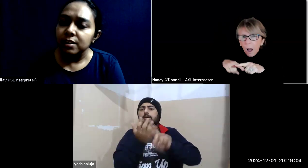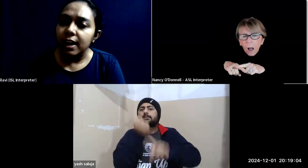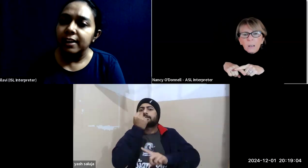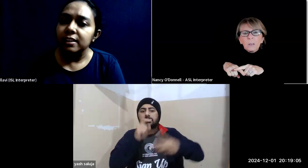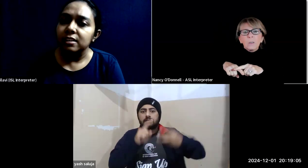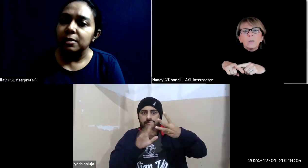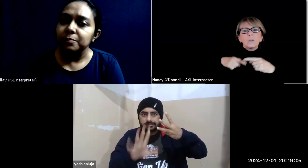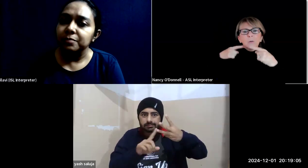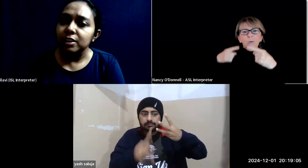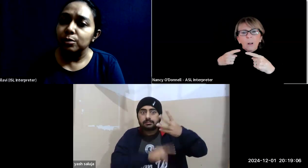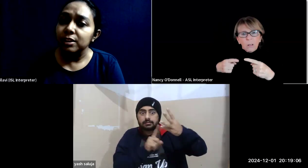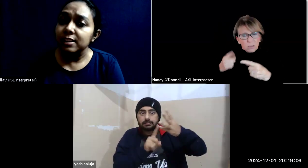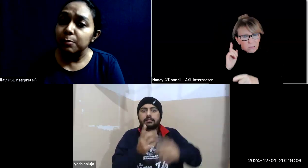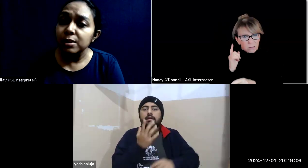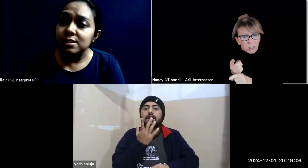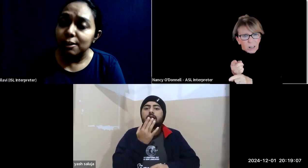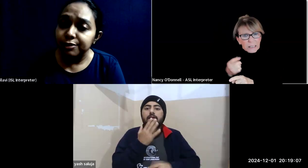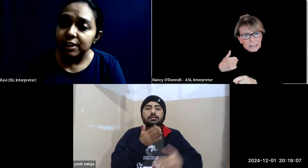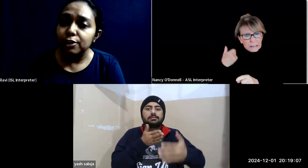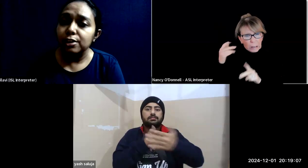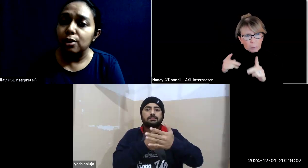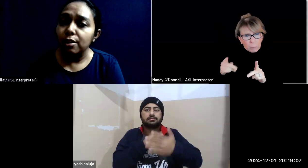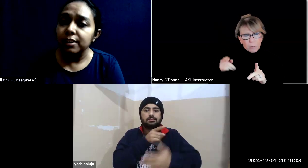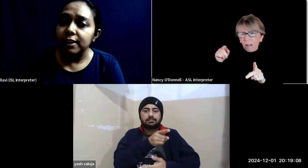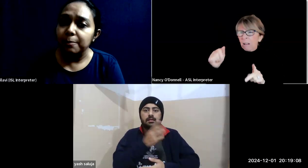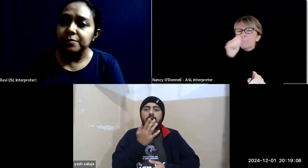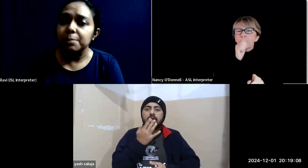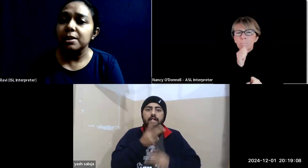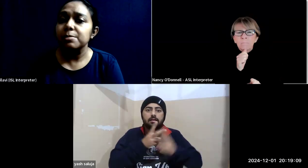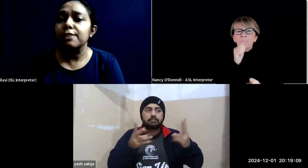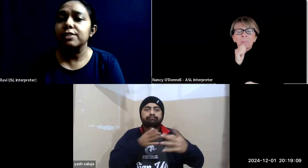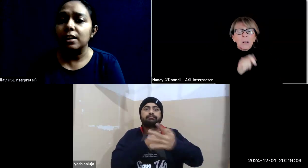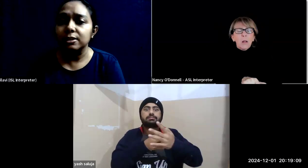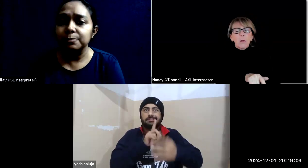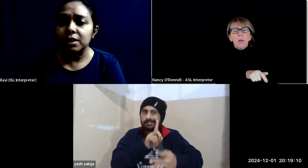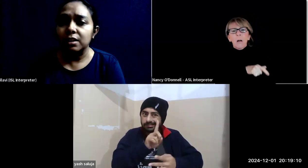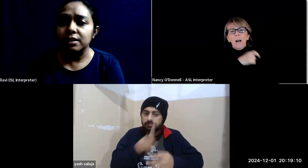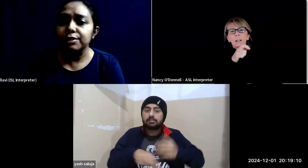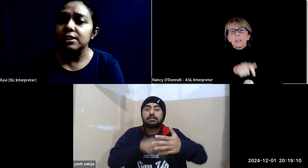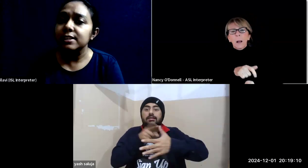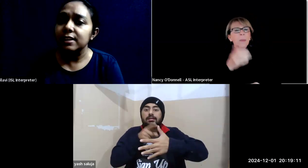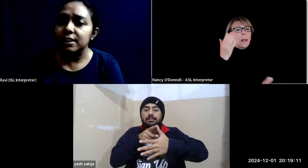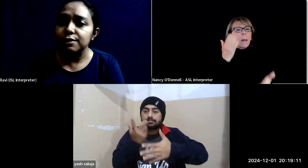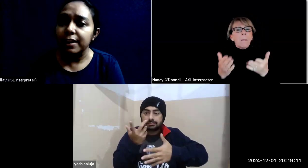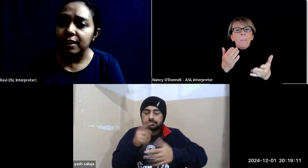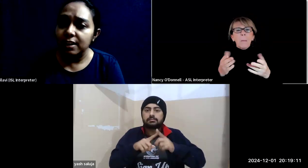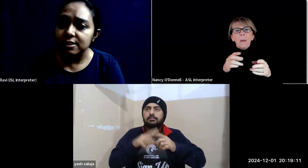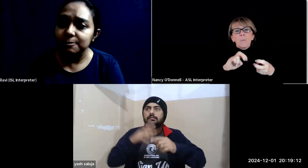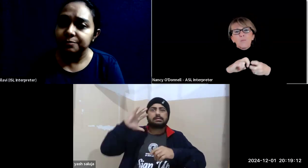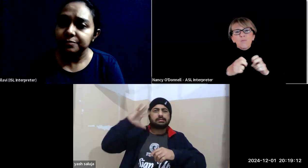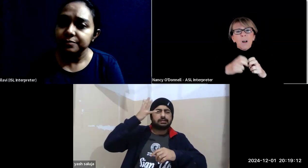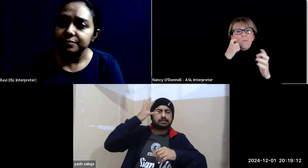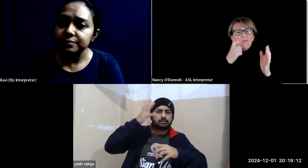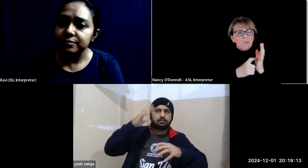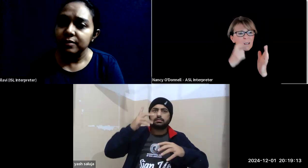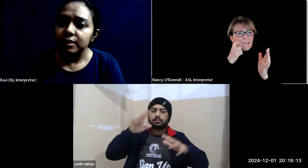And, you know, they keep on suffering for a long time. Sometimes they have color difficulty in identifying colors.